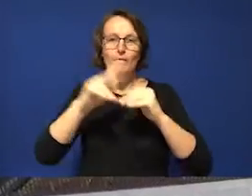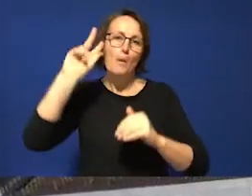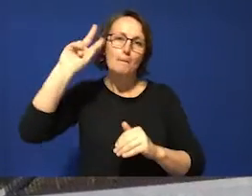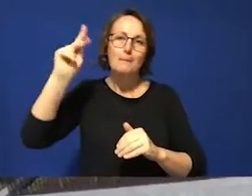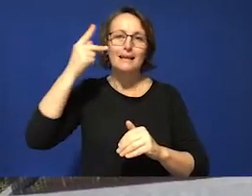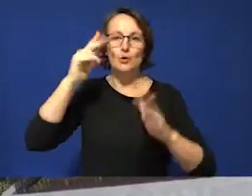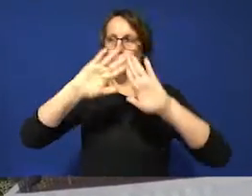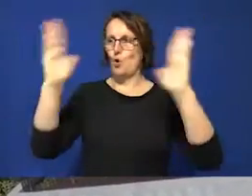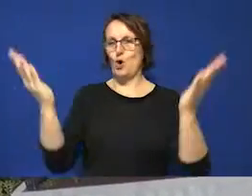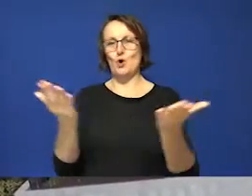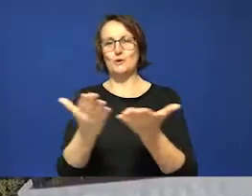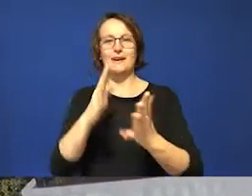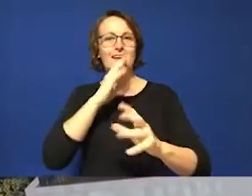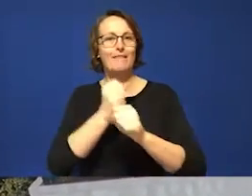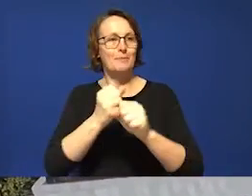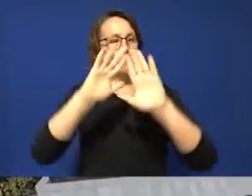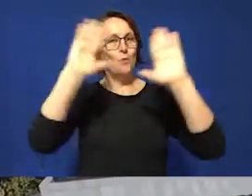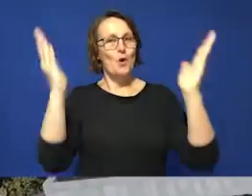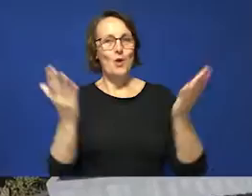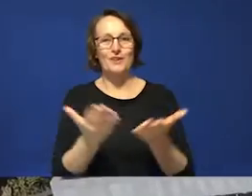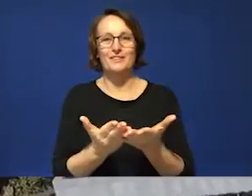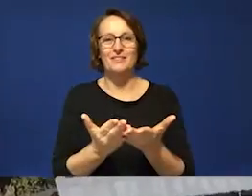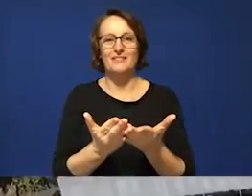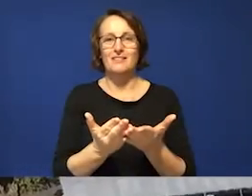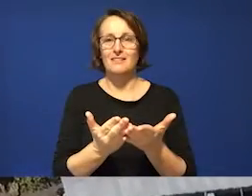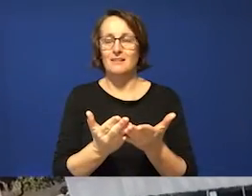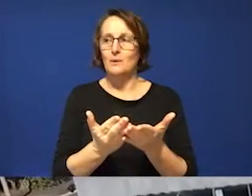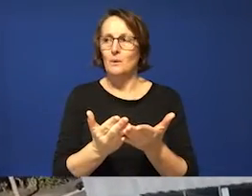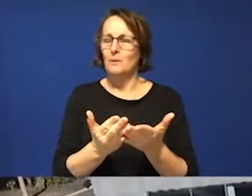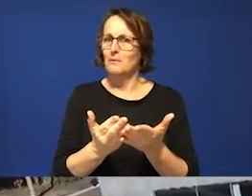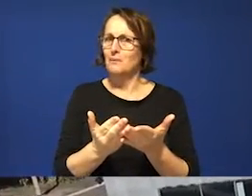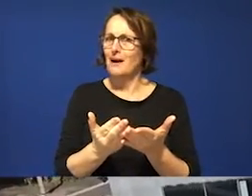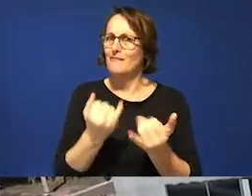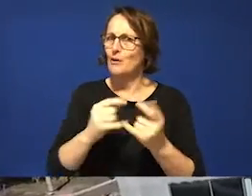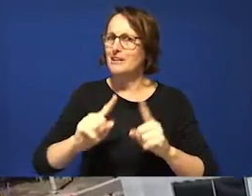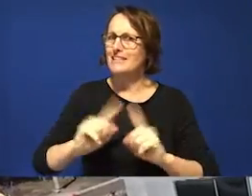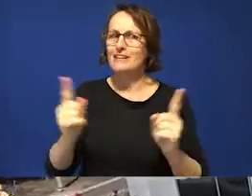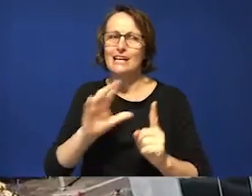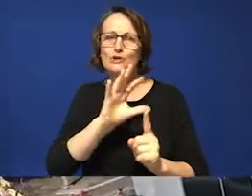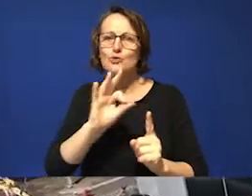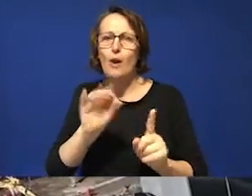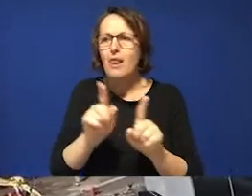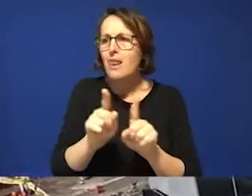that this building had to satisfy, which is quite busy, but it's not like it's all cozy cozy.